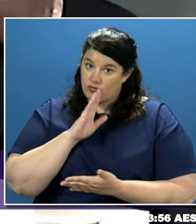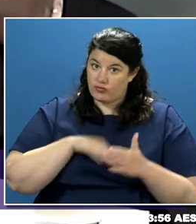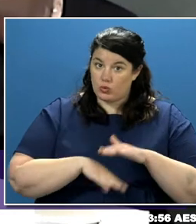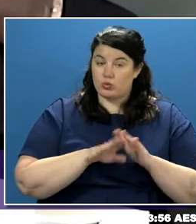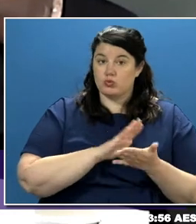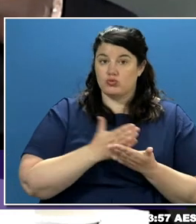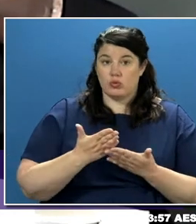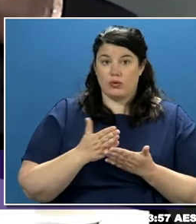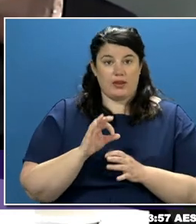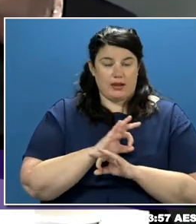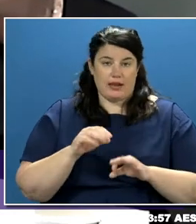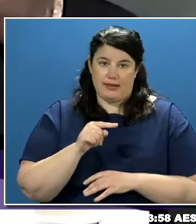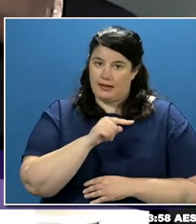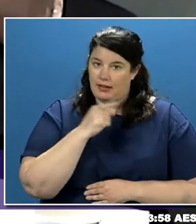the whole truth and nothing but the truth.